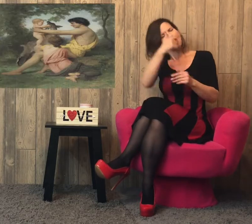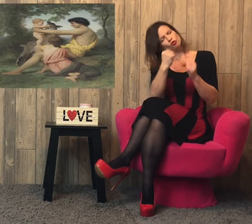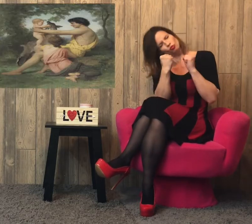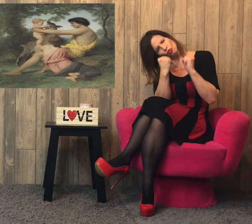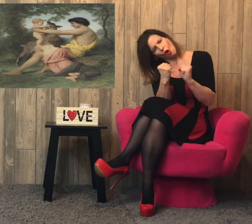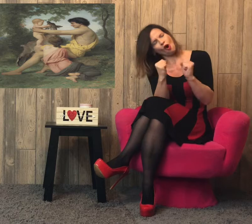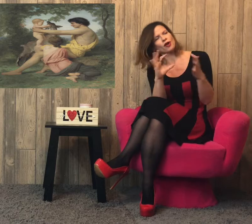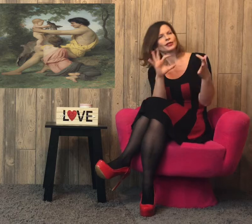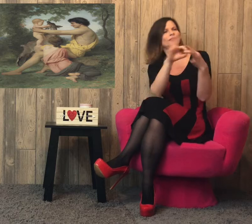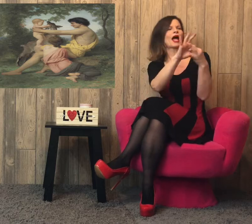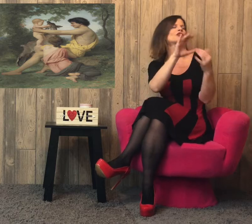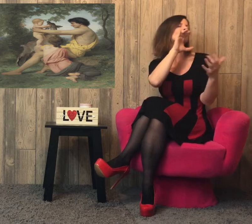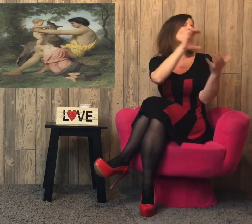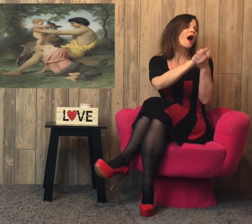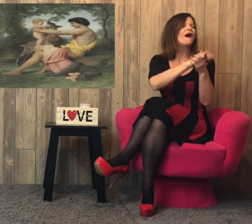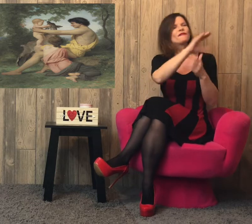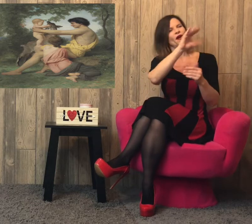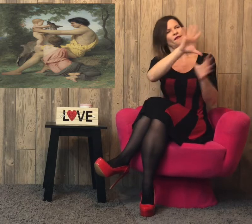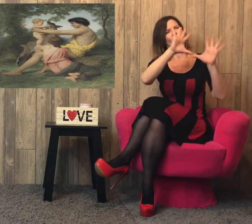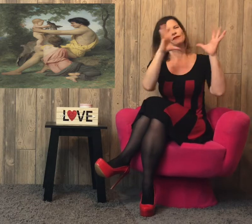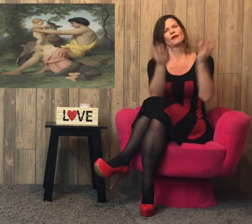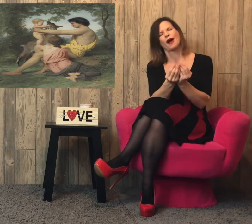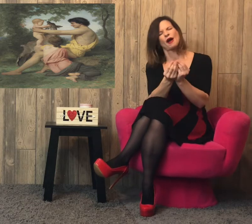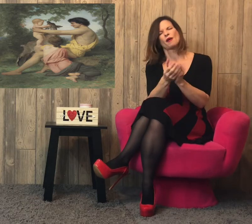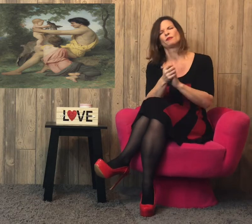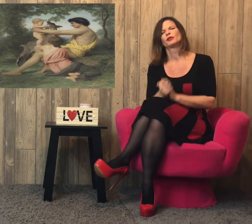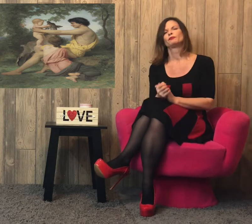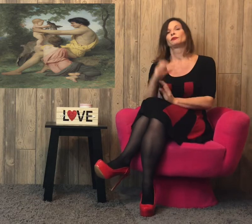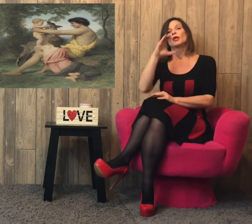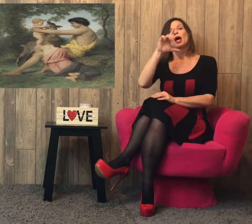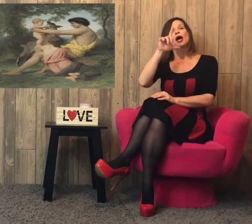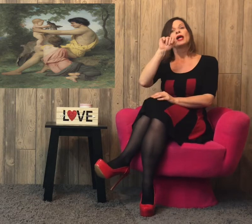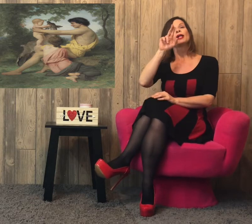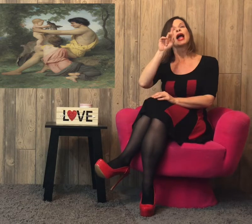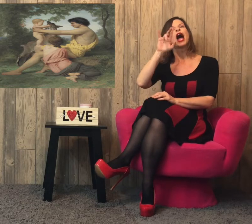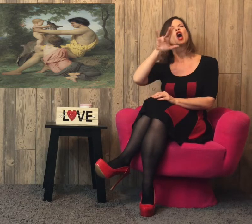not willing to join the army because of their strong commitment to their wives and families.